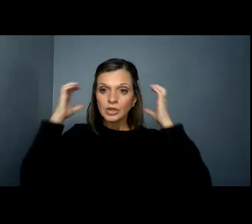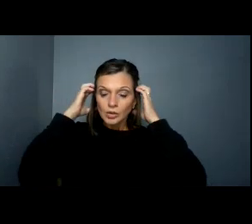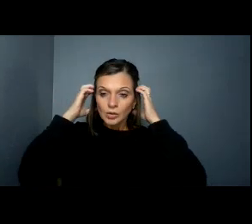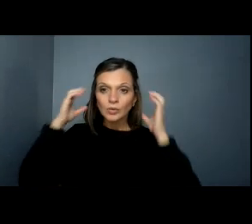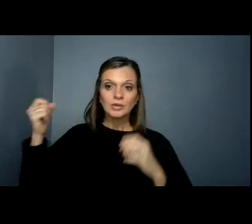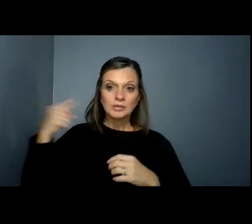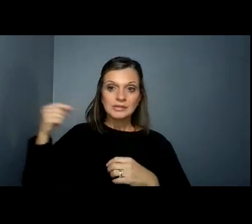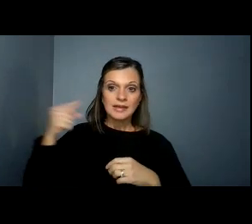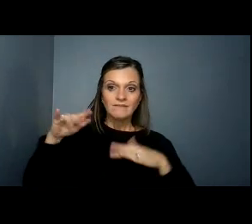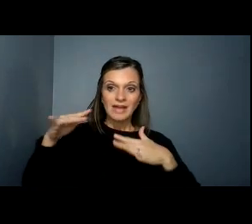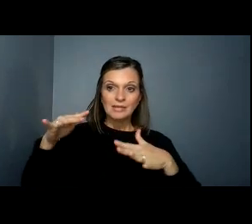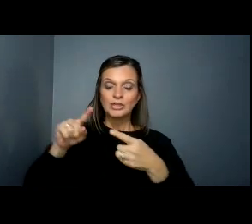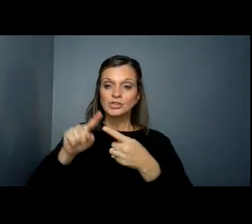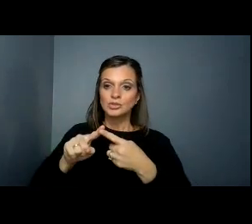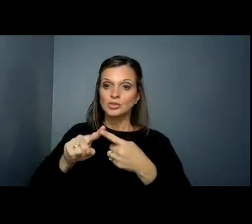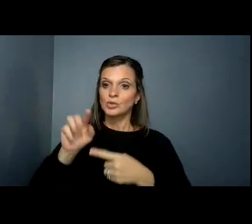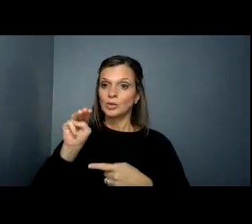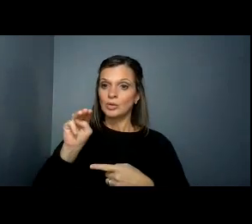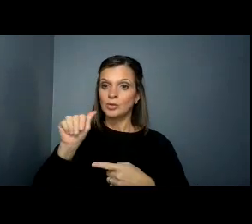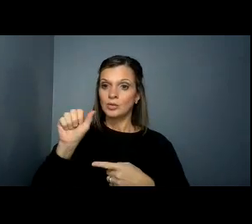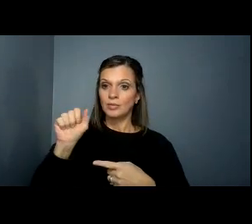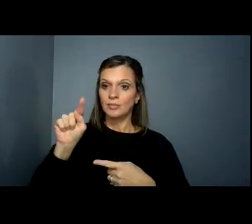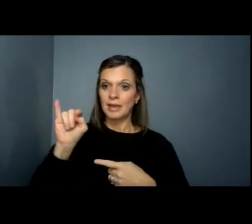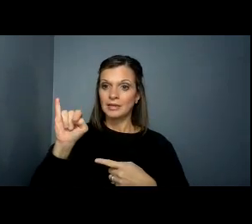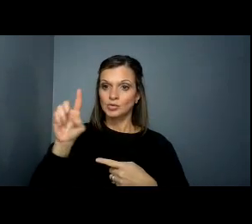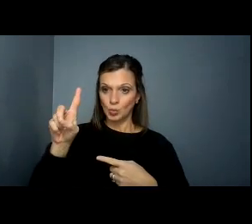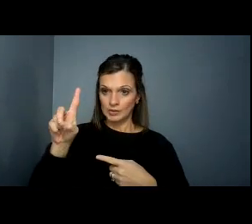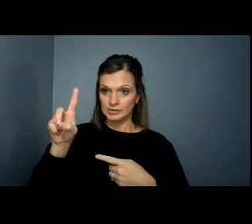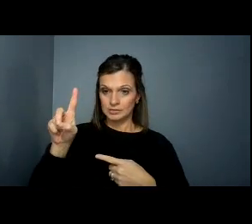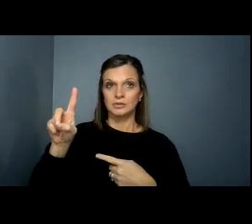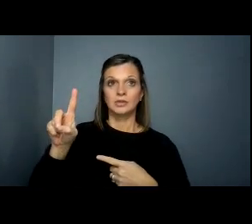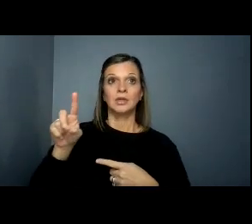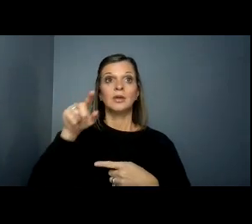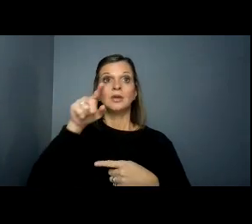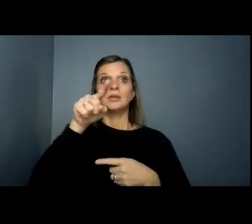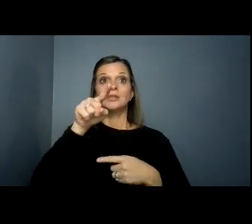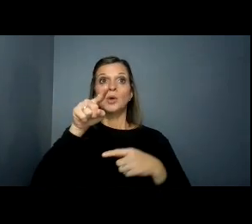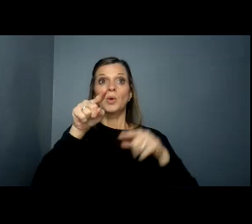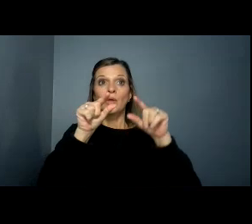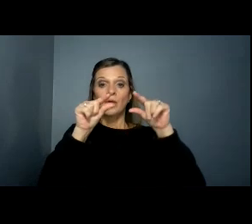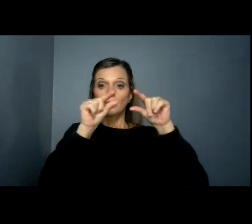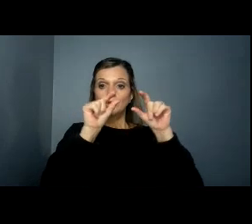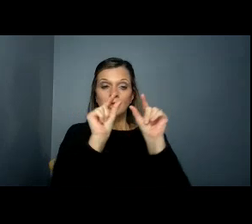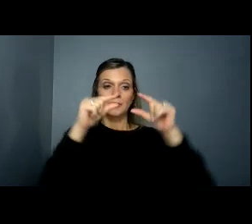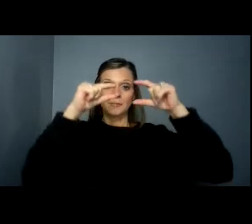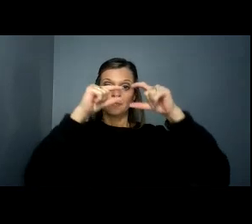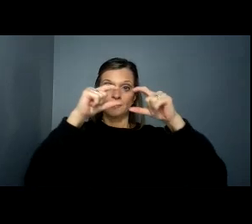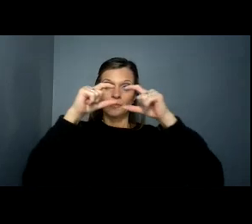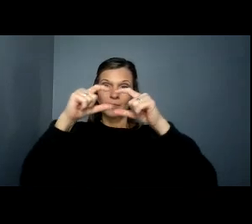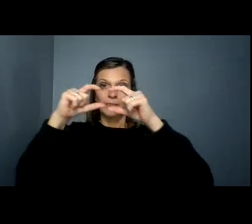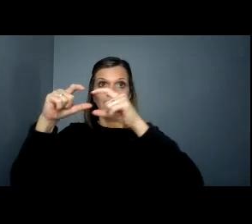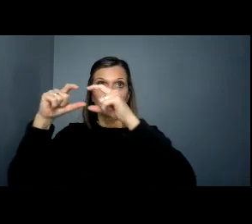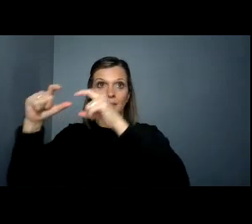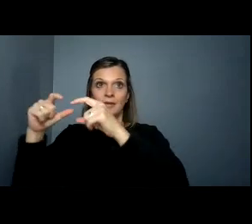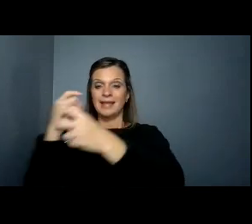These are those bone conduction thresholds. These are the air conduction thresholds.